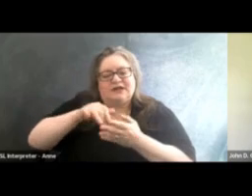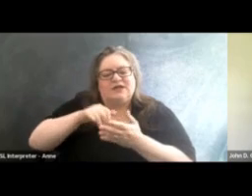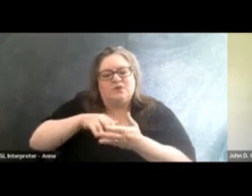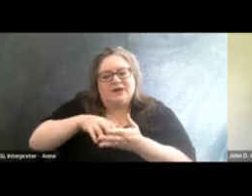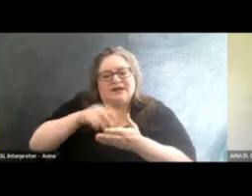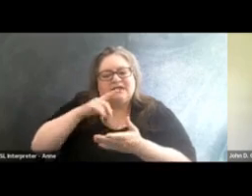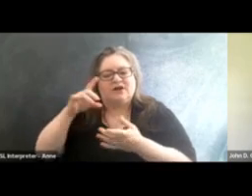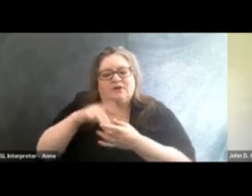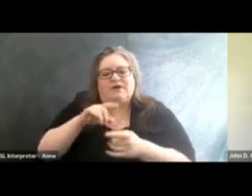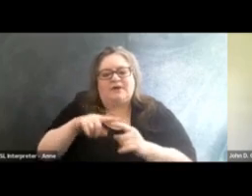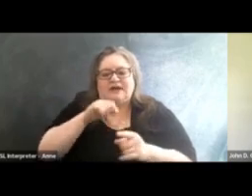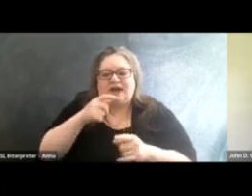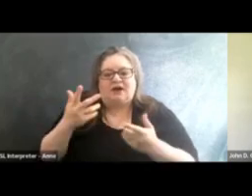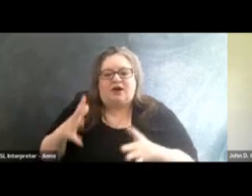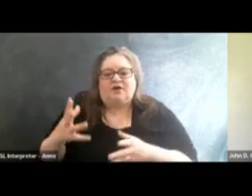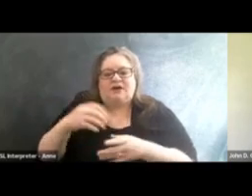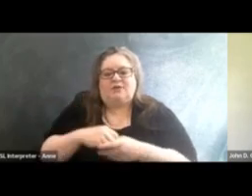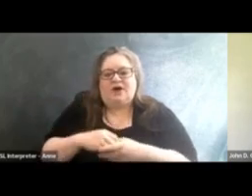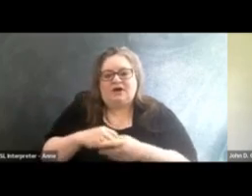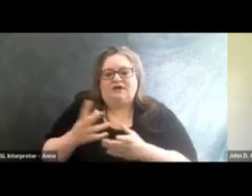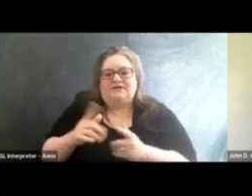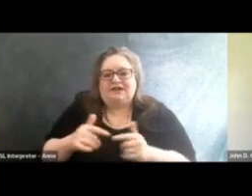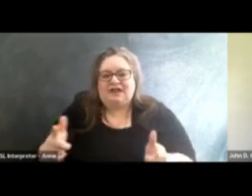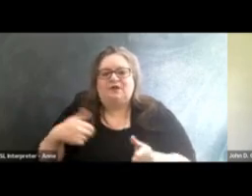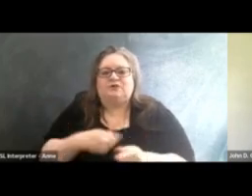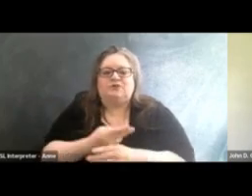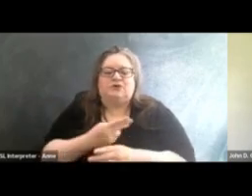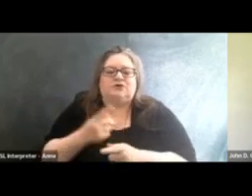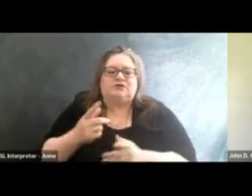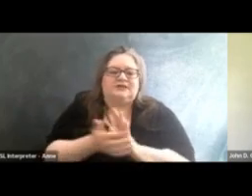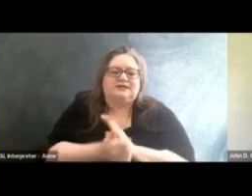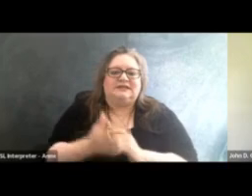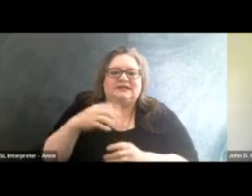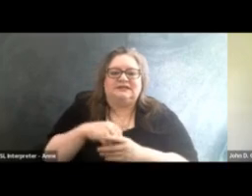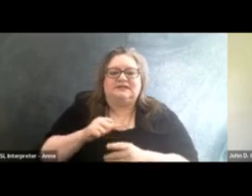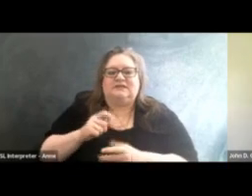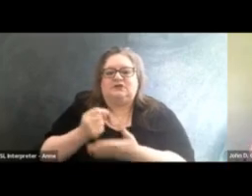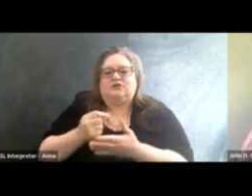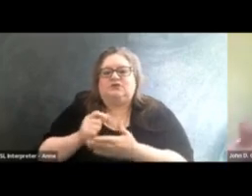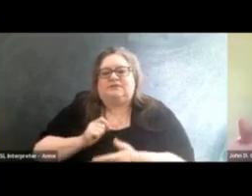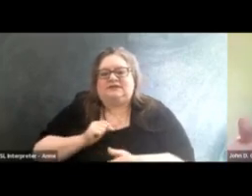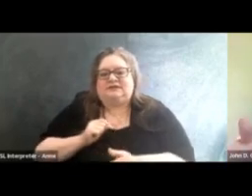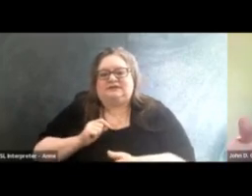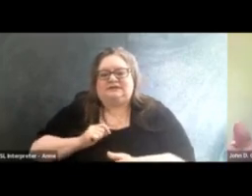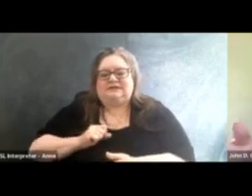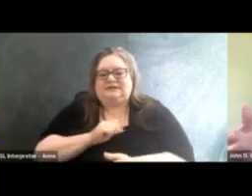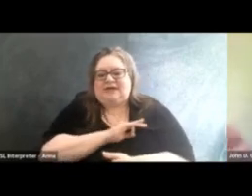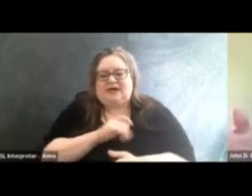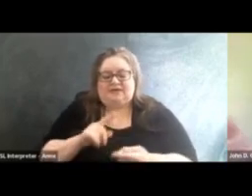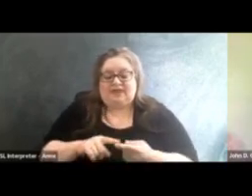aren't already a part of the lexicon and skill set of the treatment staff, and that's attention span and limited